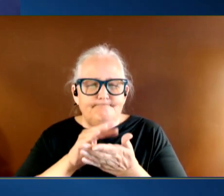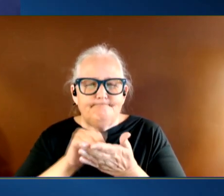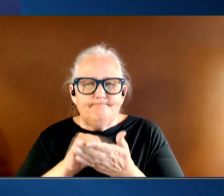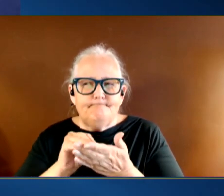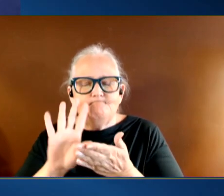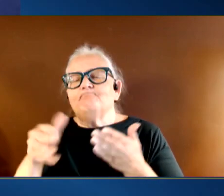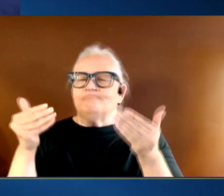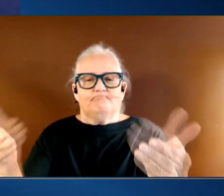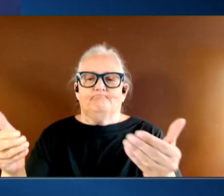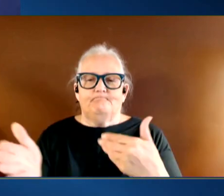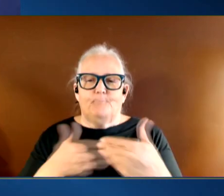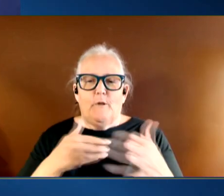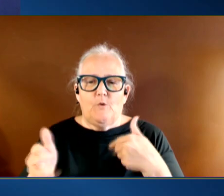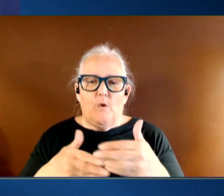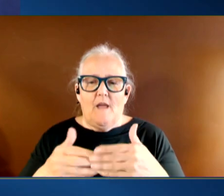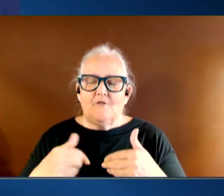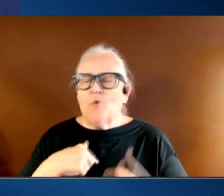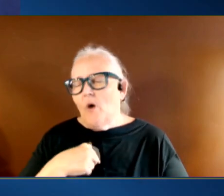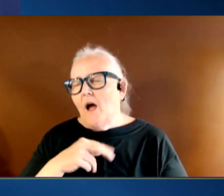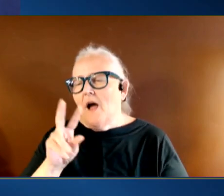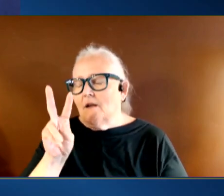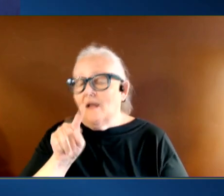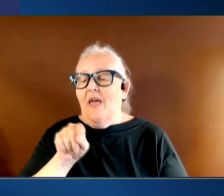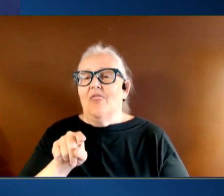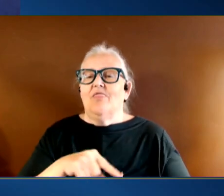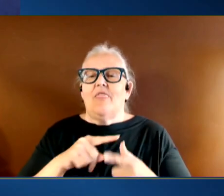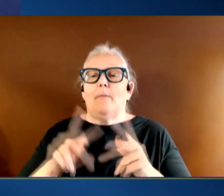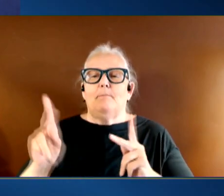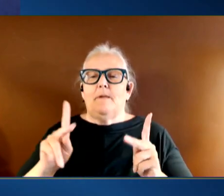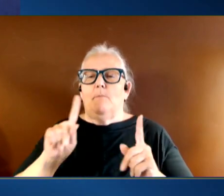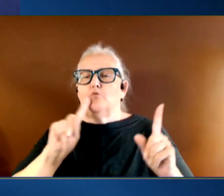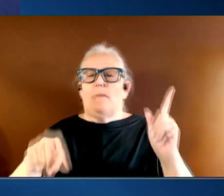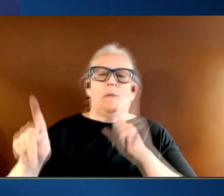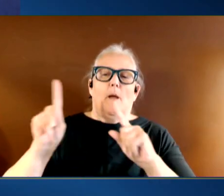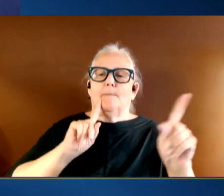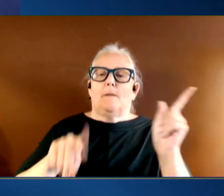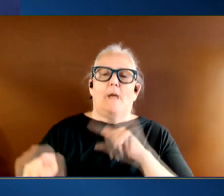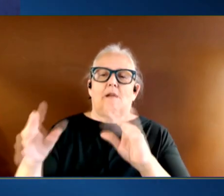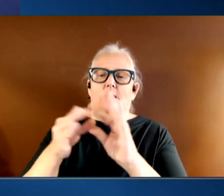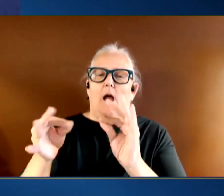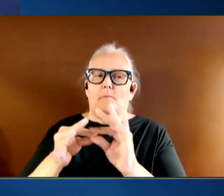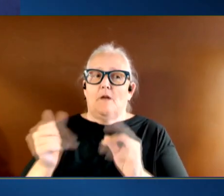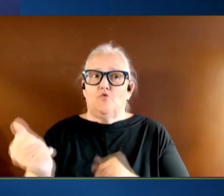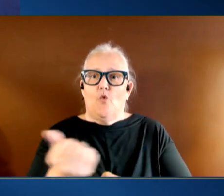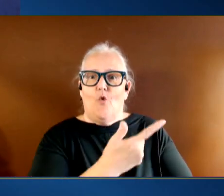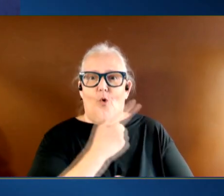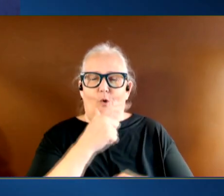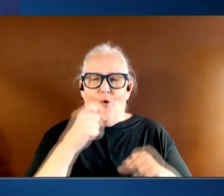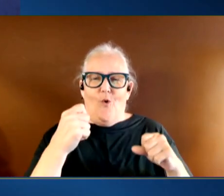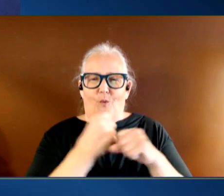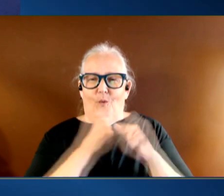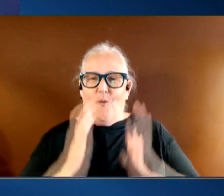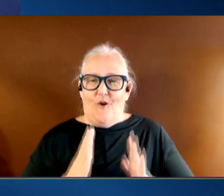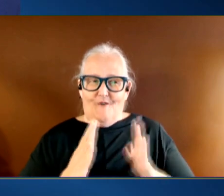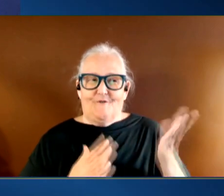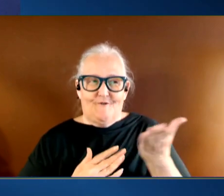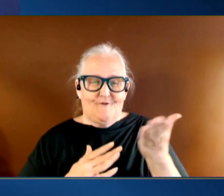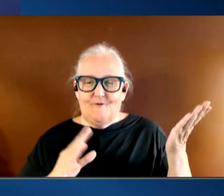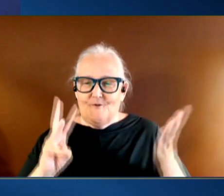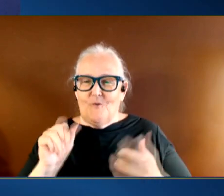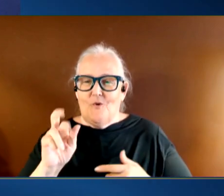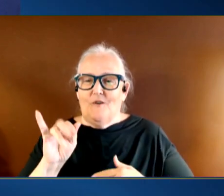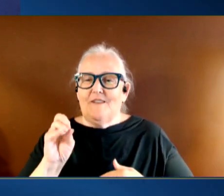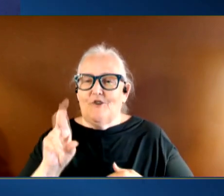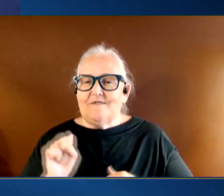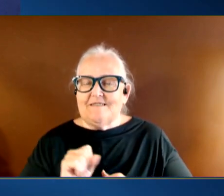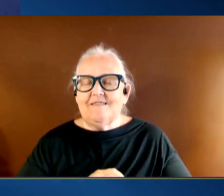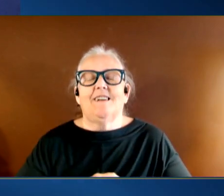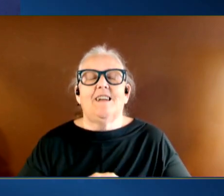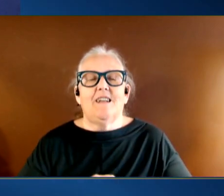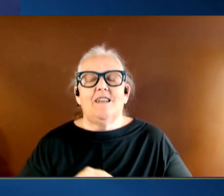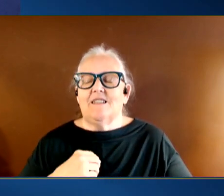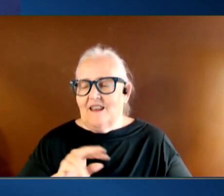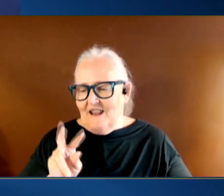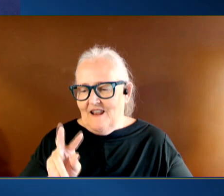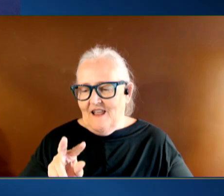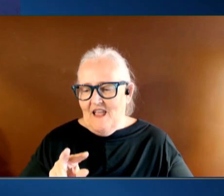And I read the comments from everyone who was a warrior. And I felt really convinced that